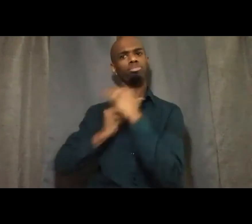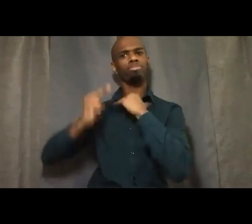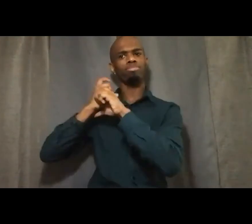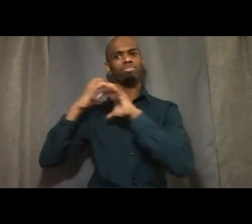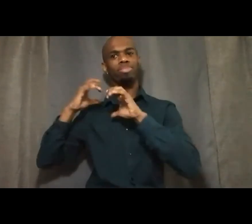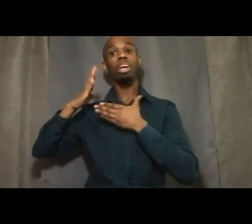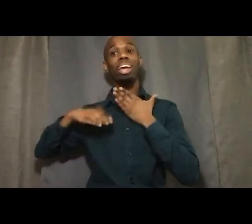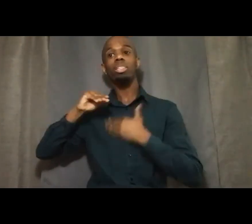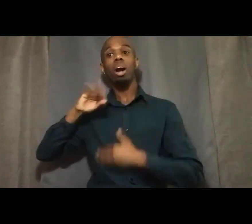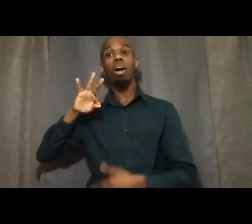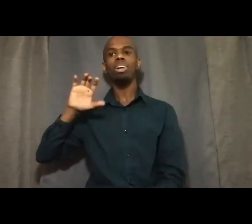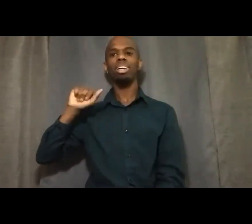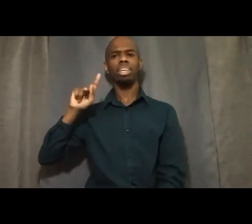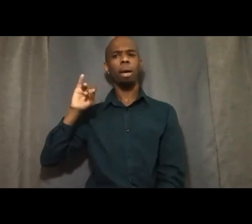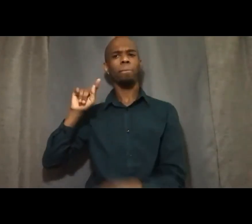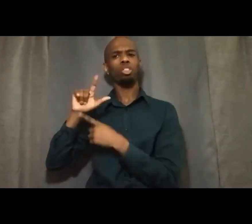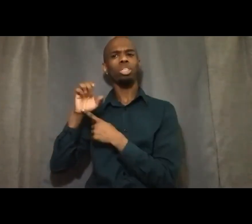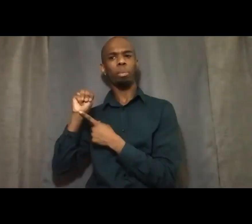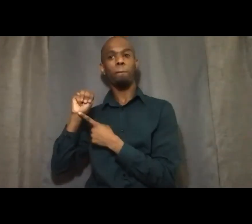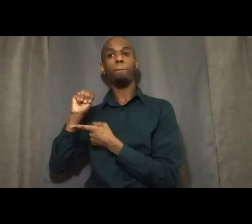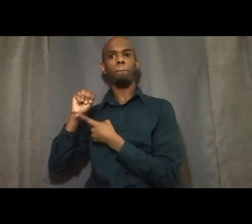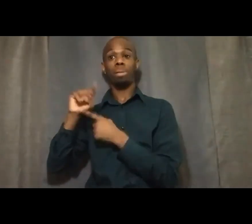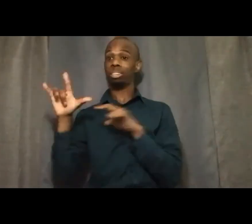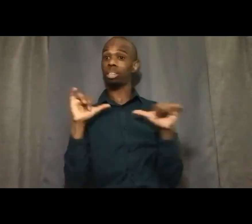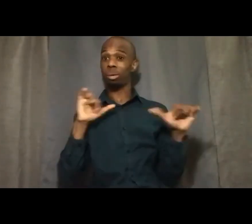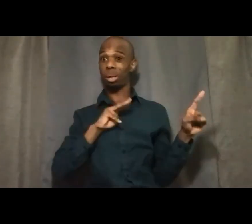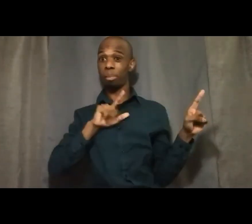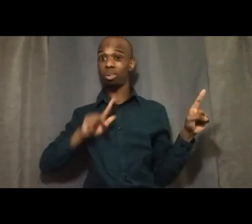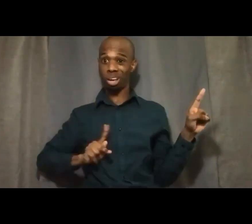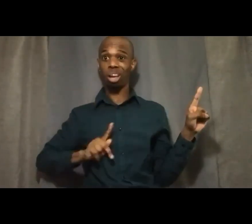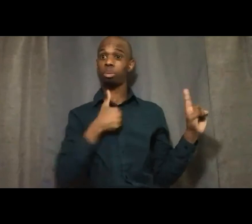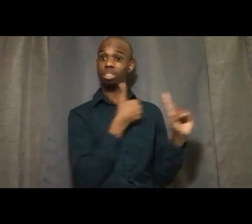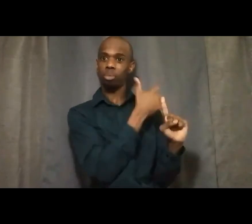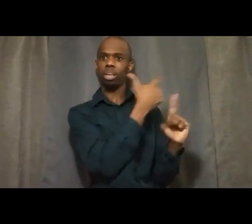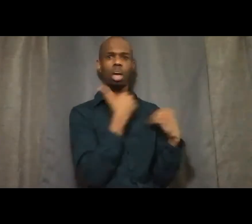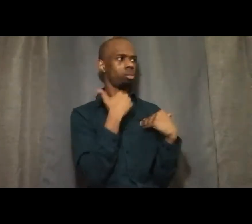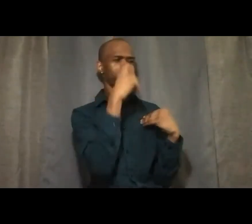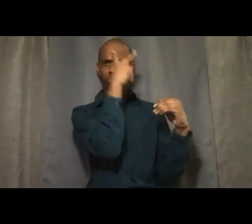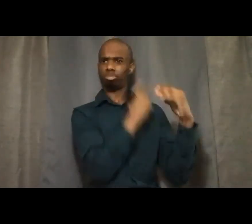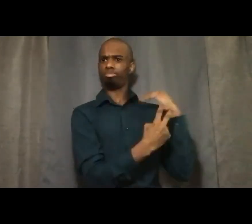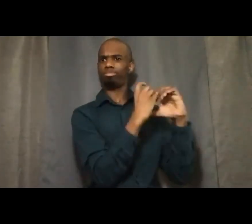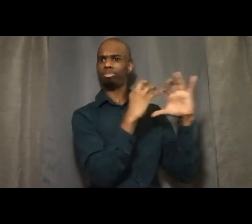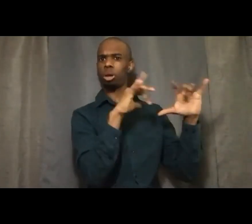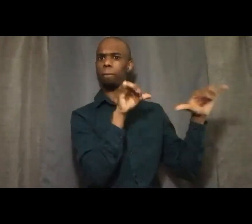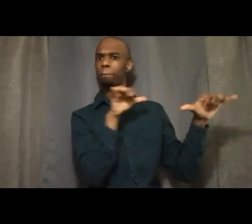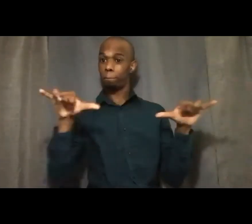towards the end of his life. And one of the reasons I believe his life was stolen, is because it wasn't just about racial equity.